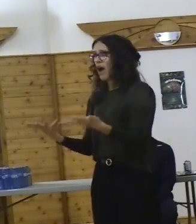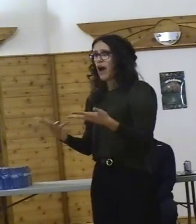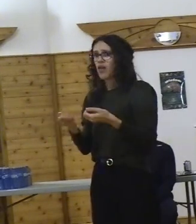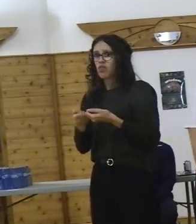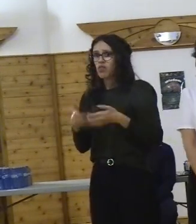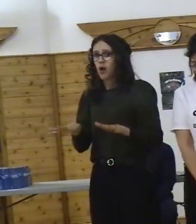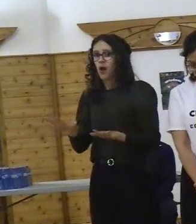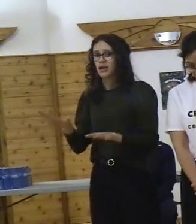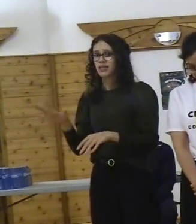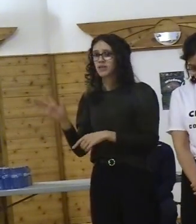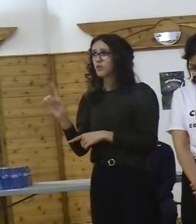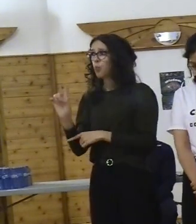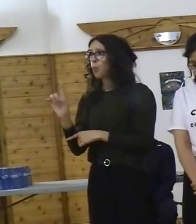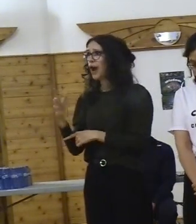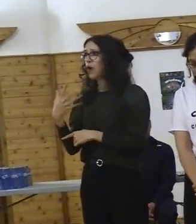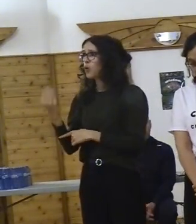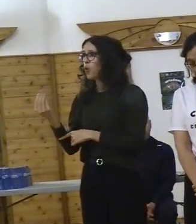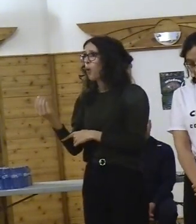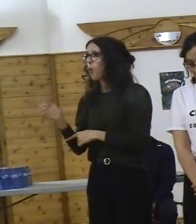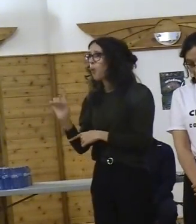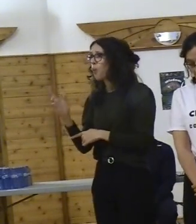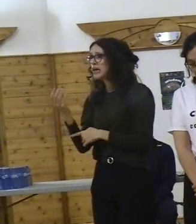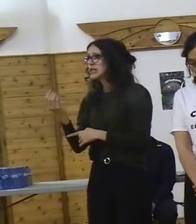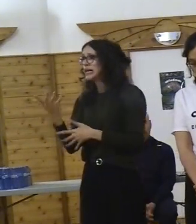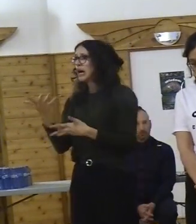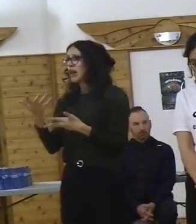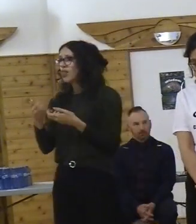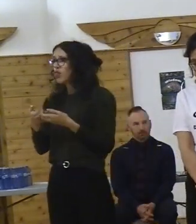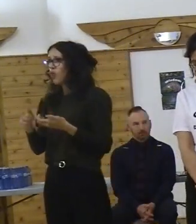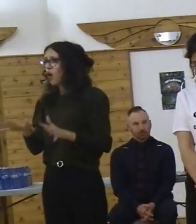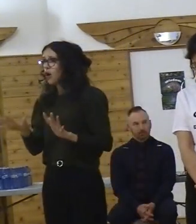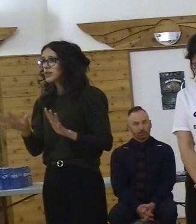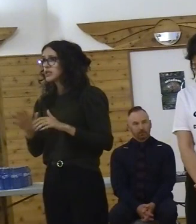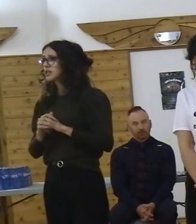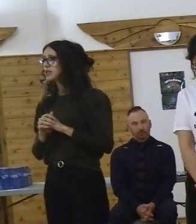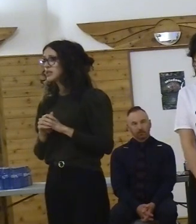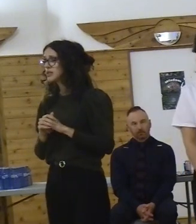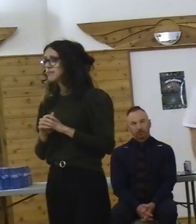So they told me, well who else wanted a boot there?